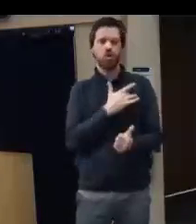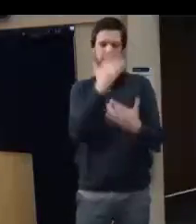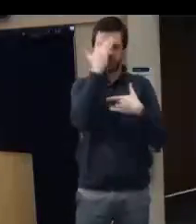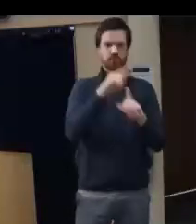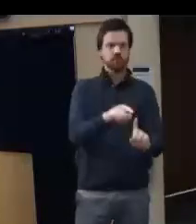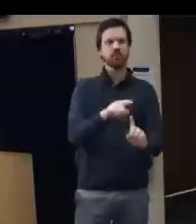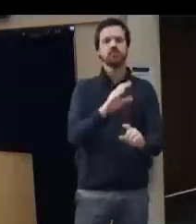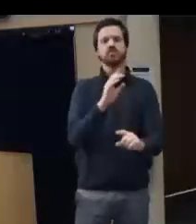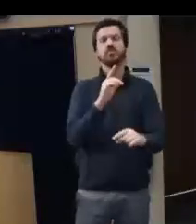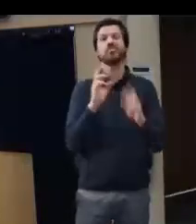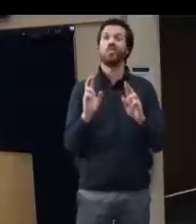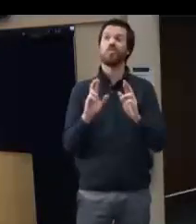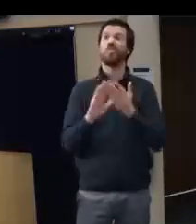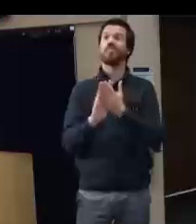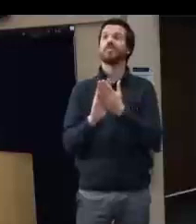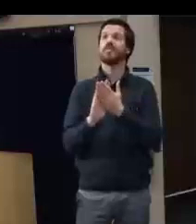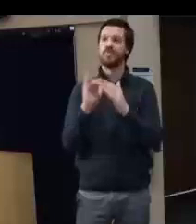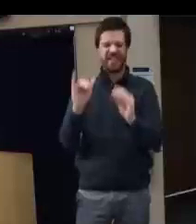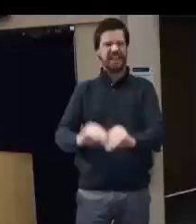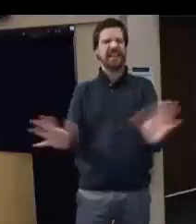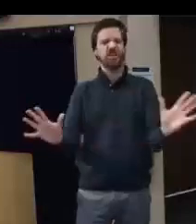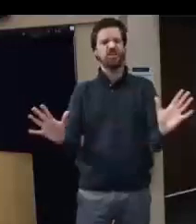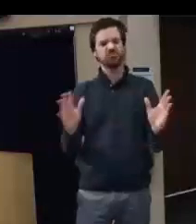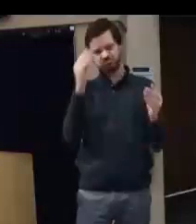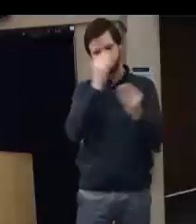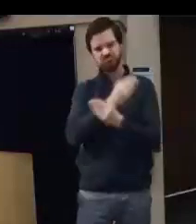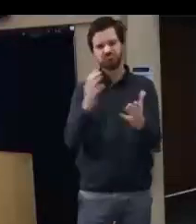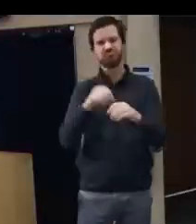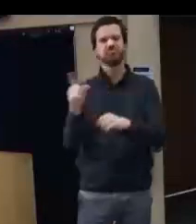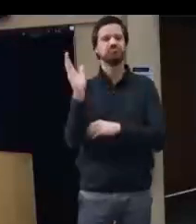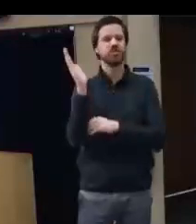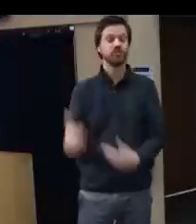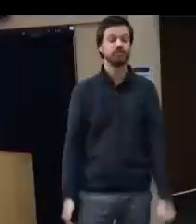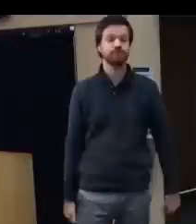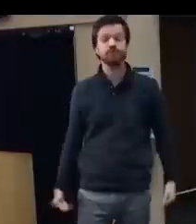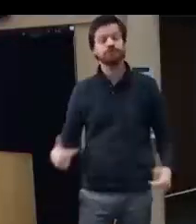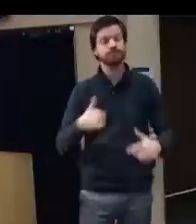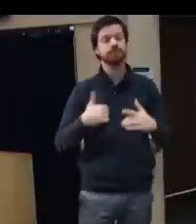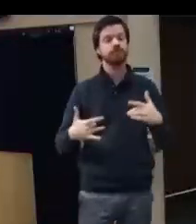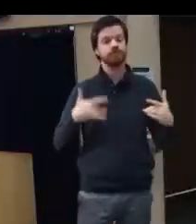that will um become come across loud and clear as I progress so I'm really excited today to be